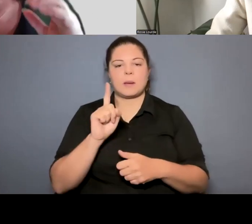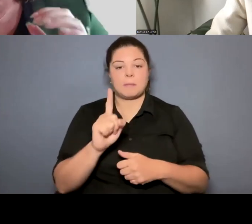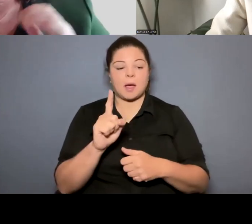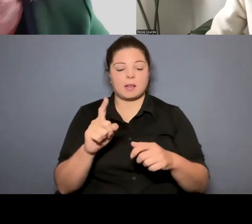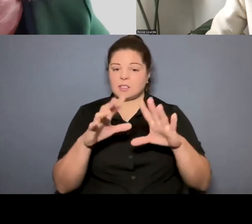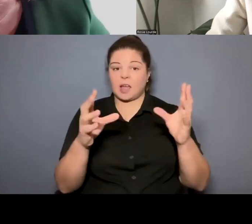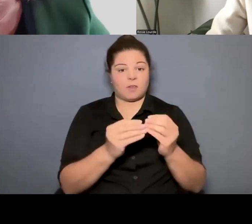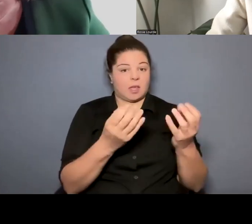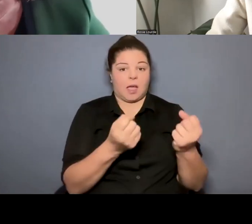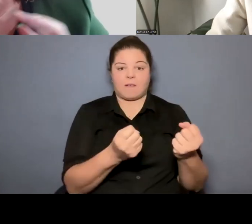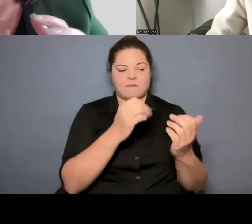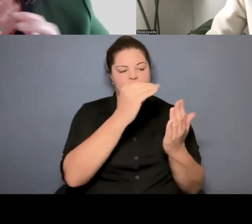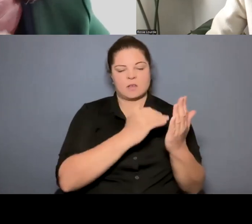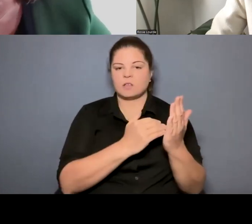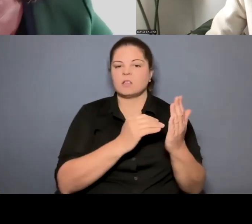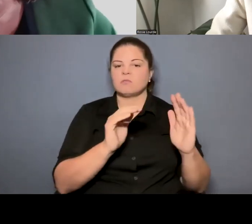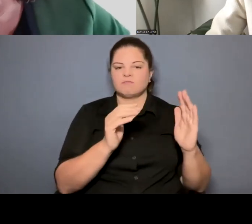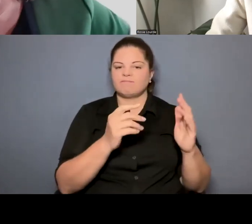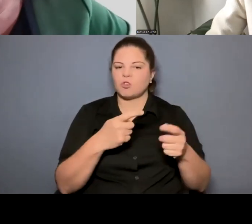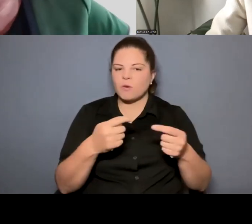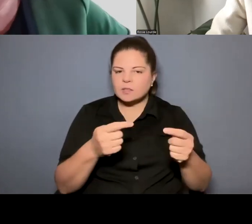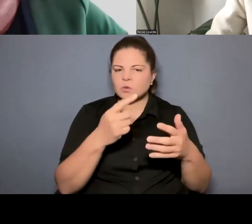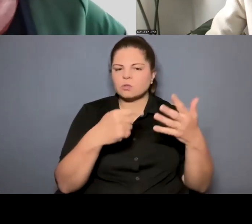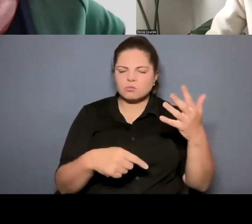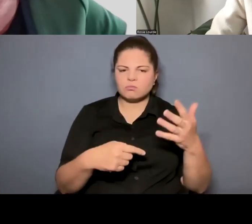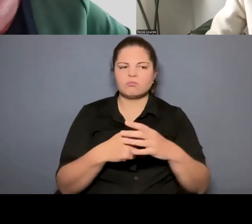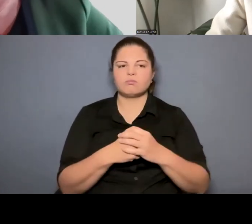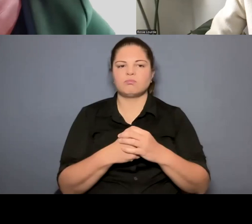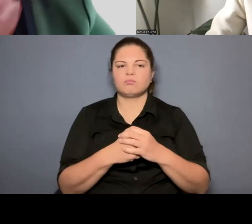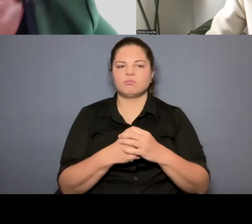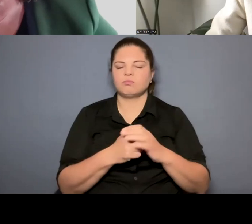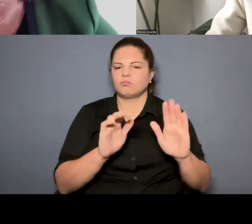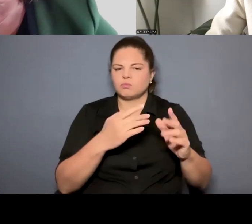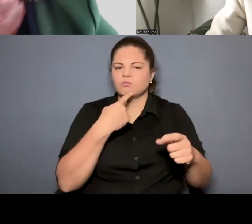with short descriptions of what the different agencies do, so that you can look there. And